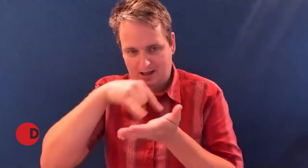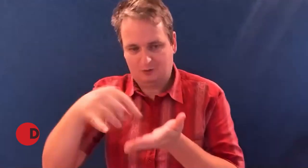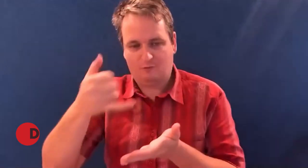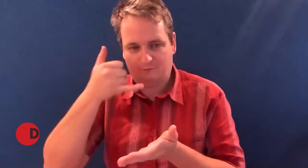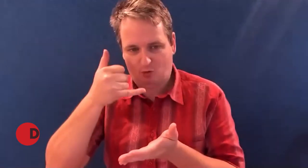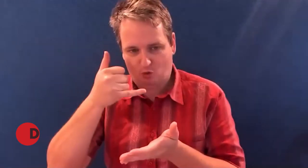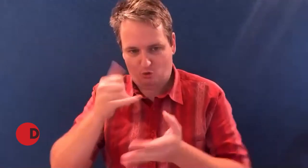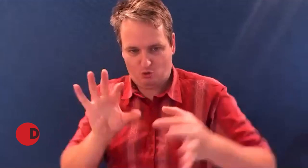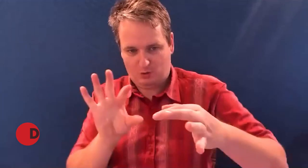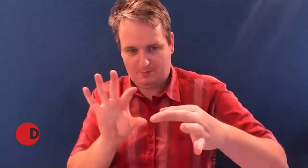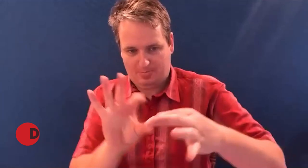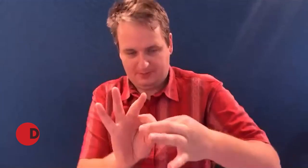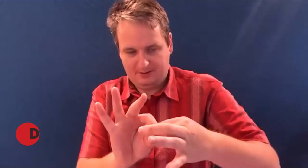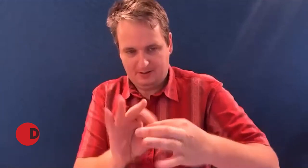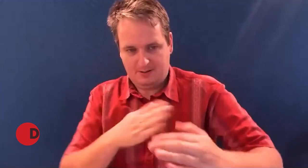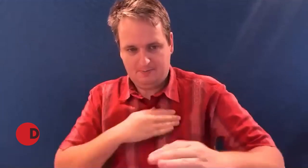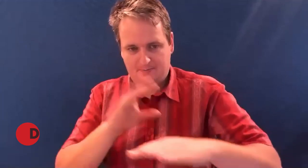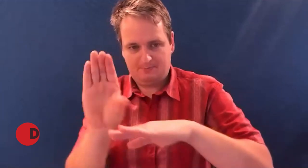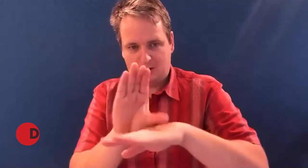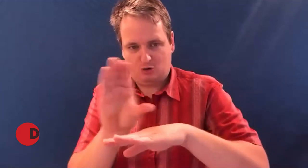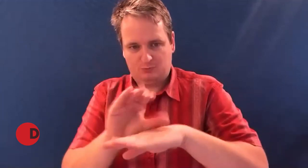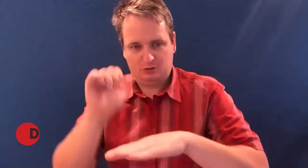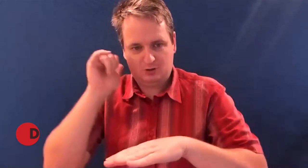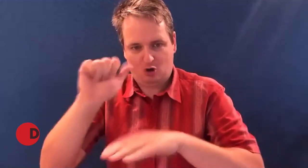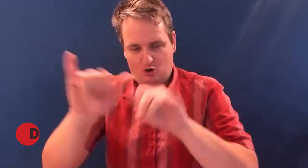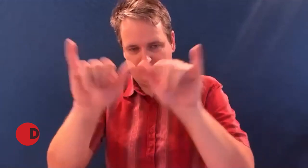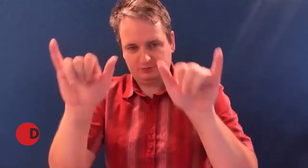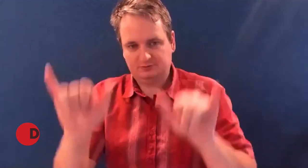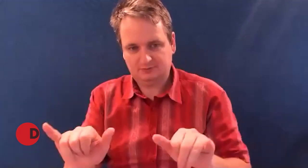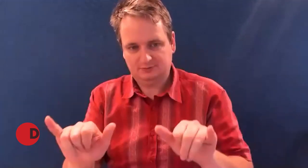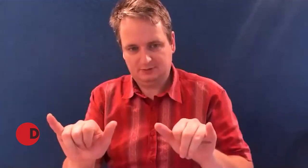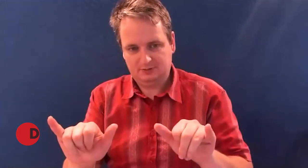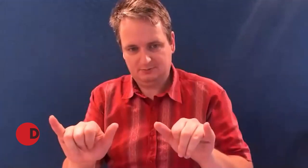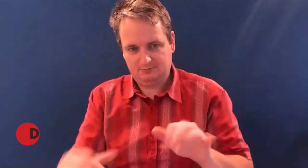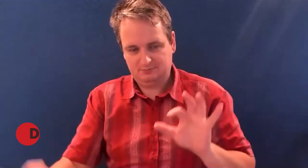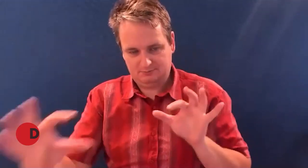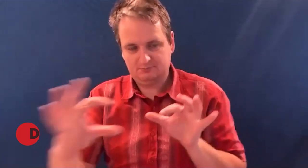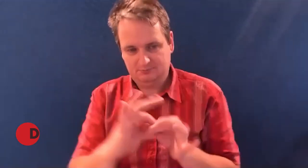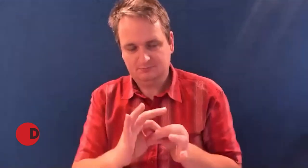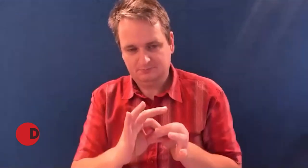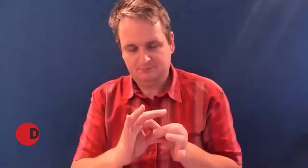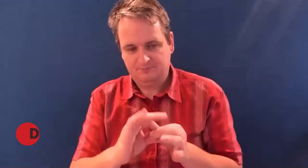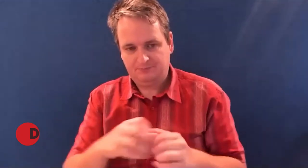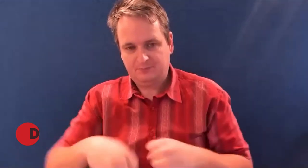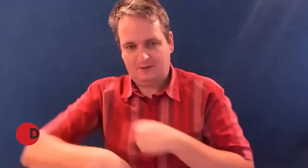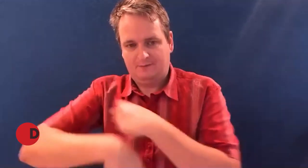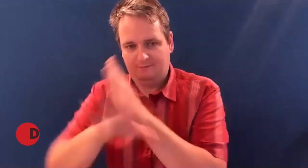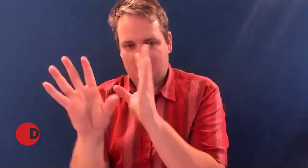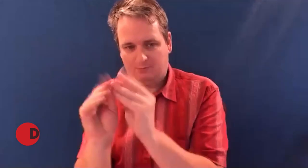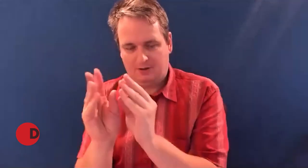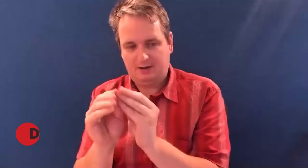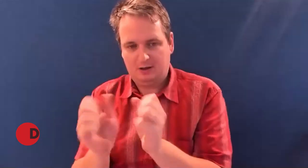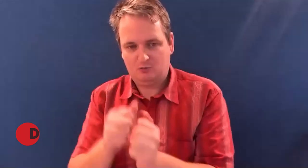for example I would hook it up to my computer audio system for video